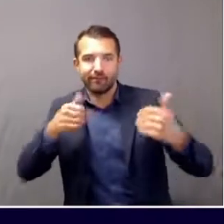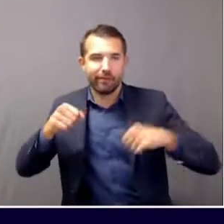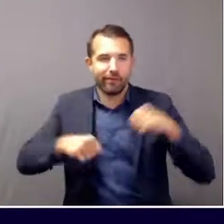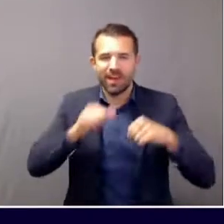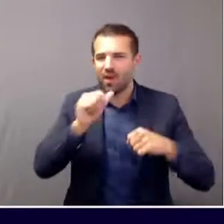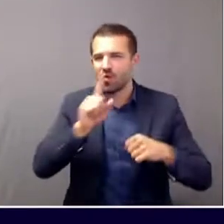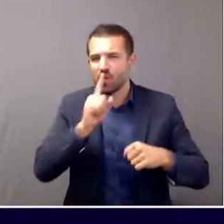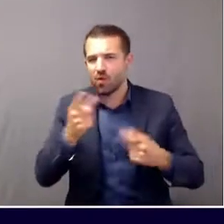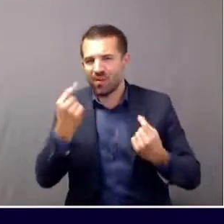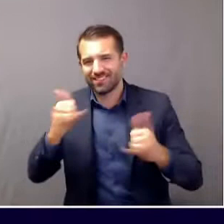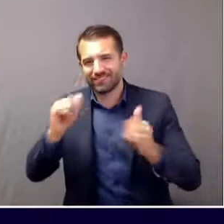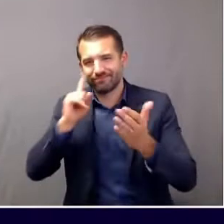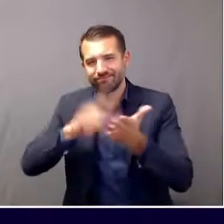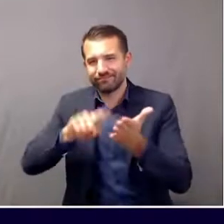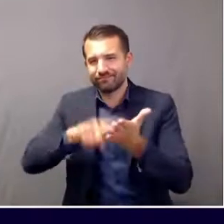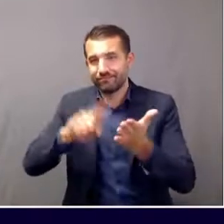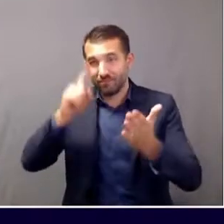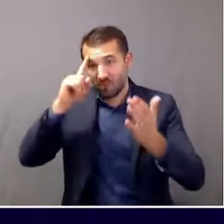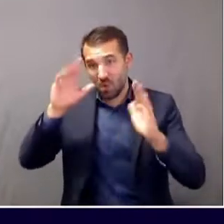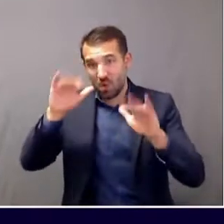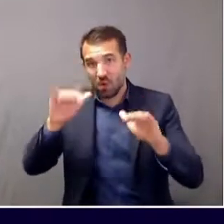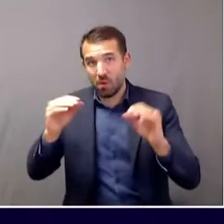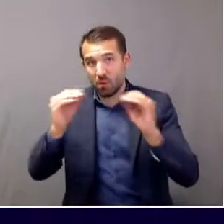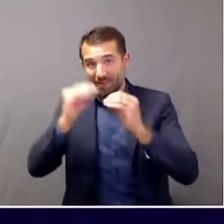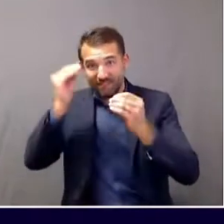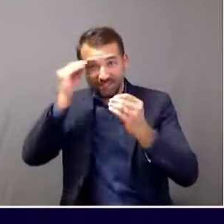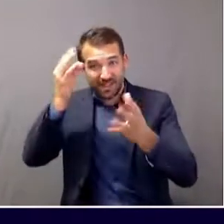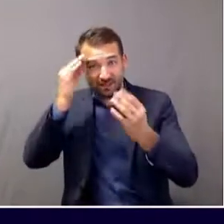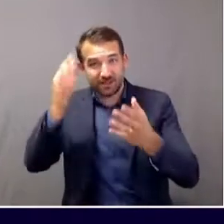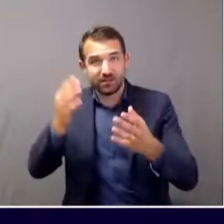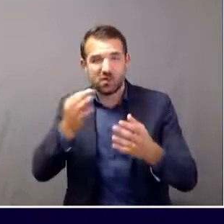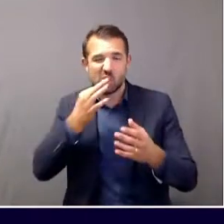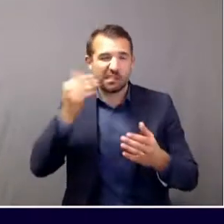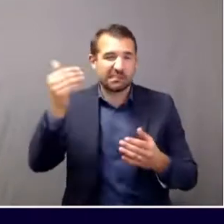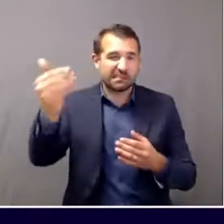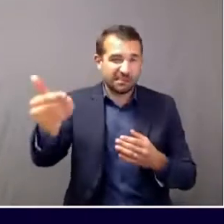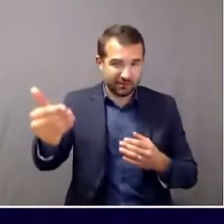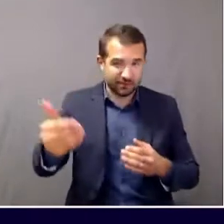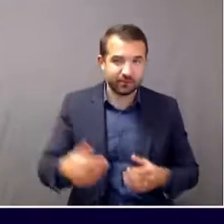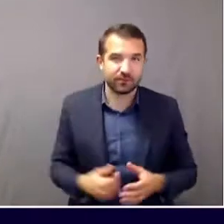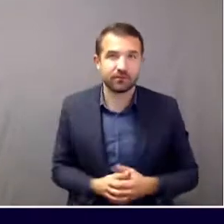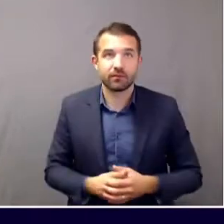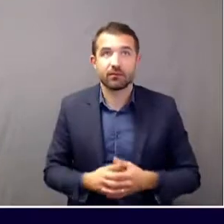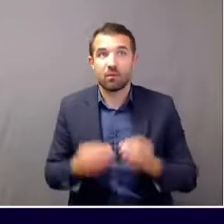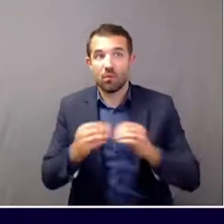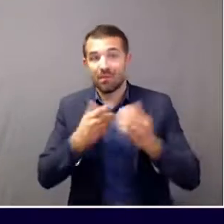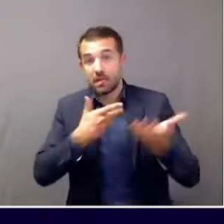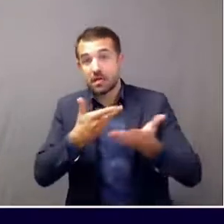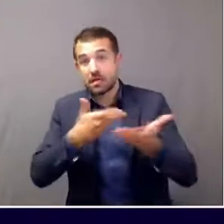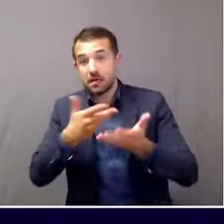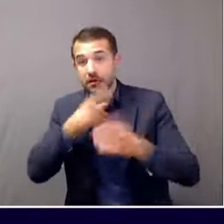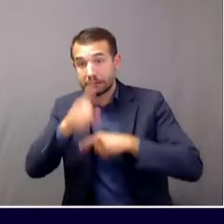some additional information on that as we work with this